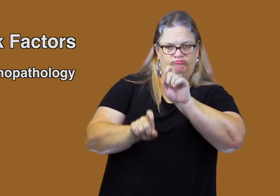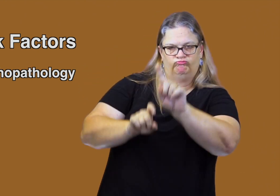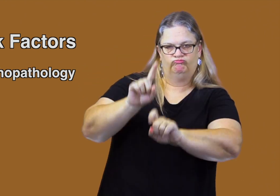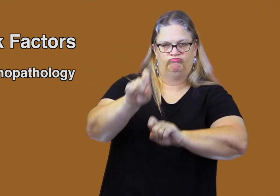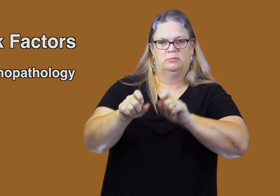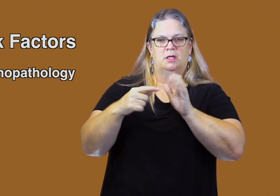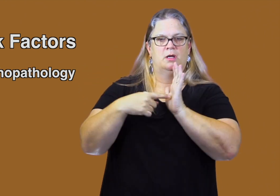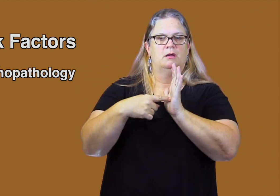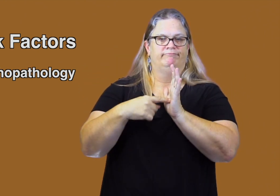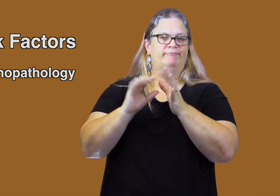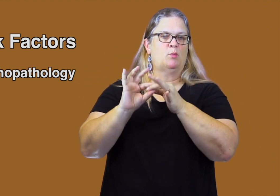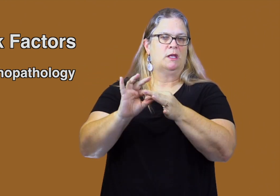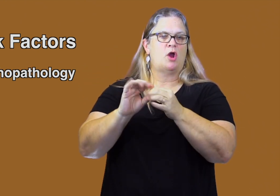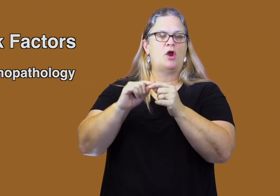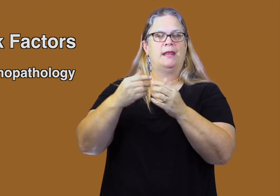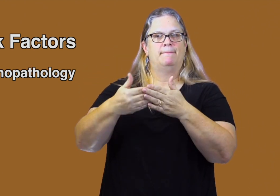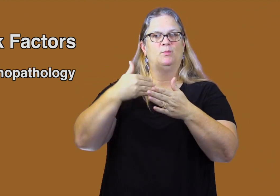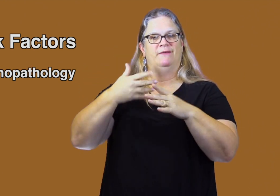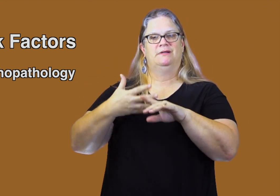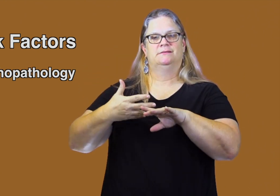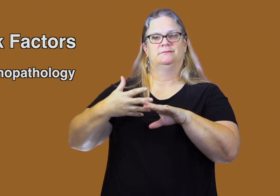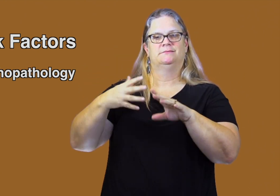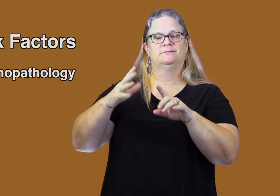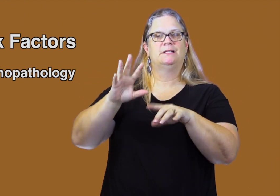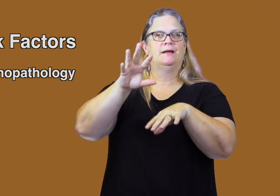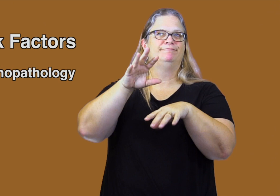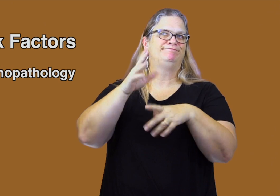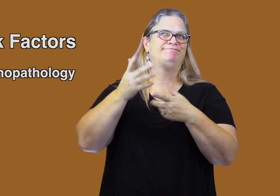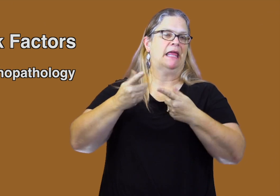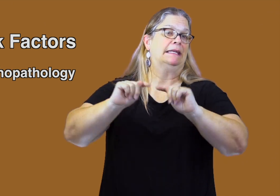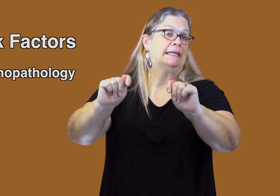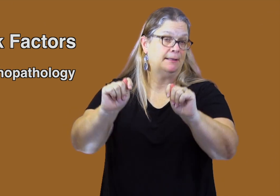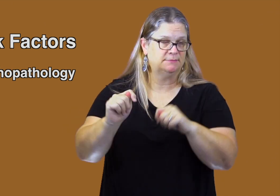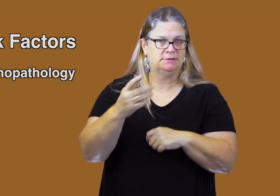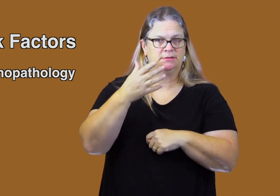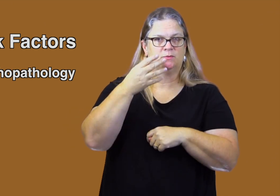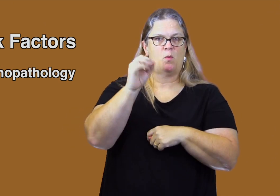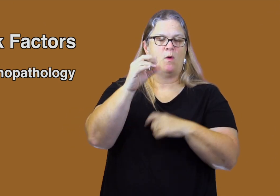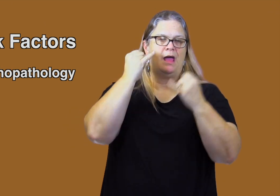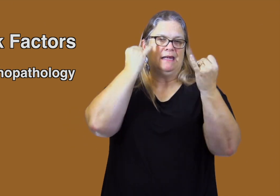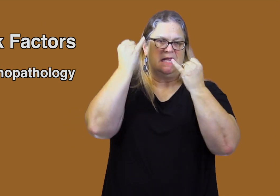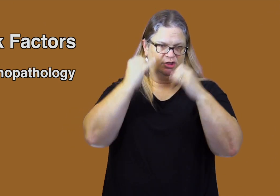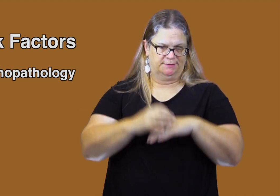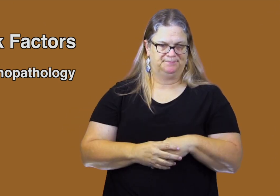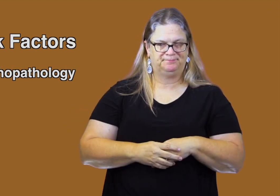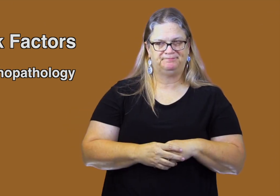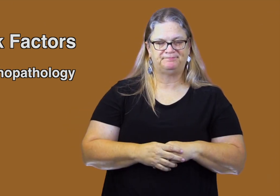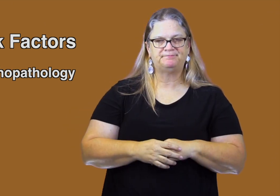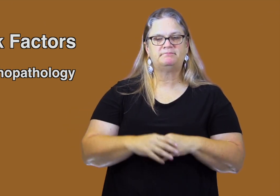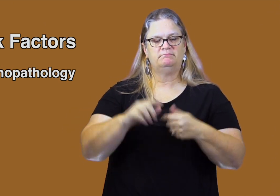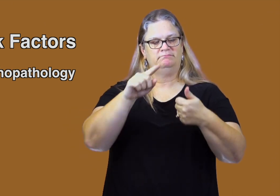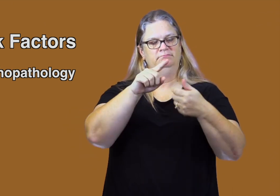And that's why it's imperative that we ask questions regarding previous attempts or ideations.